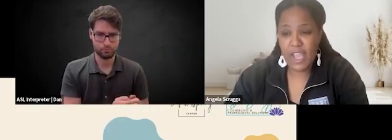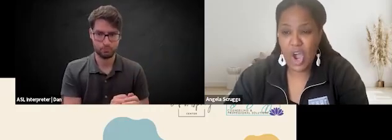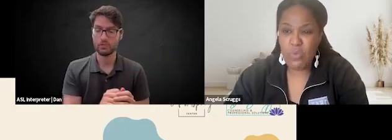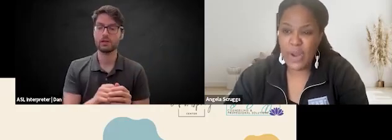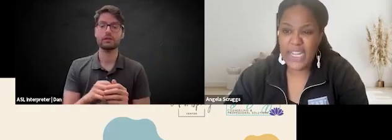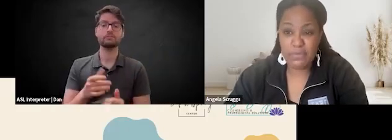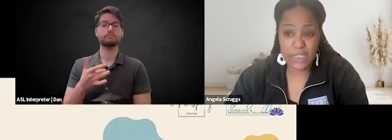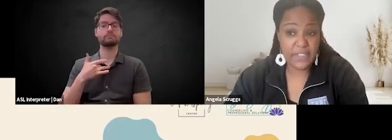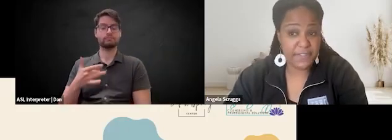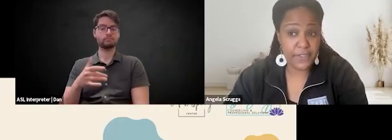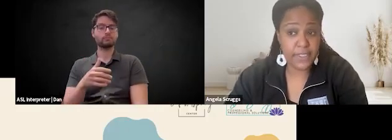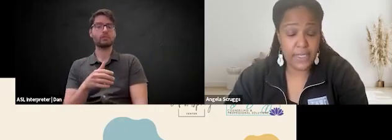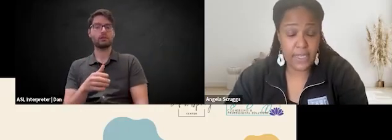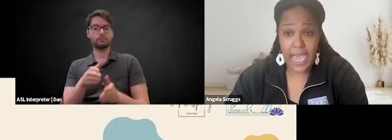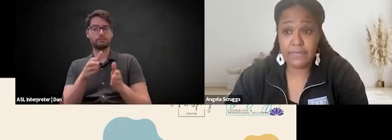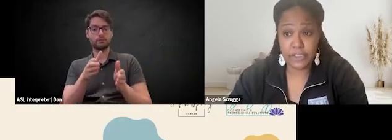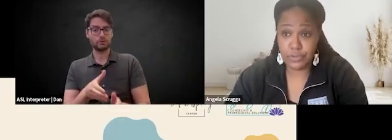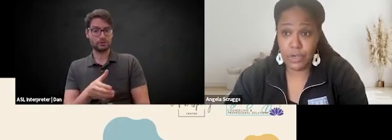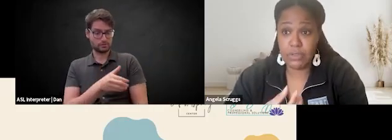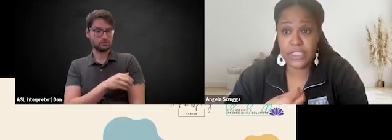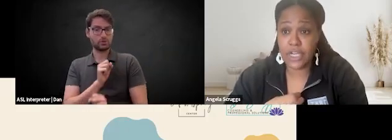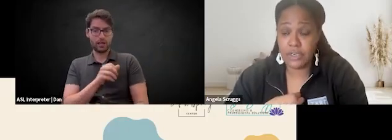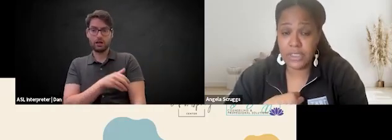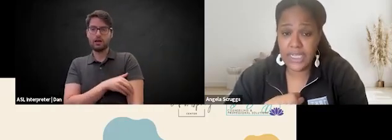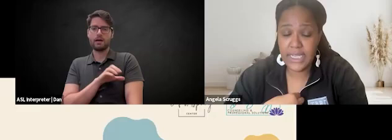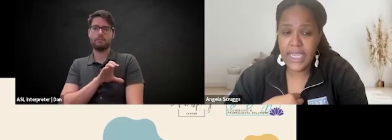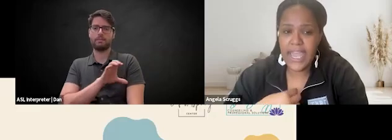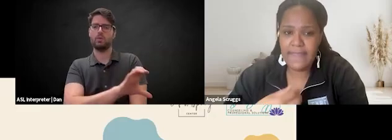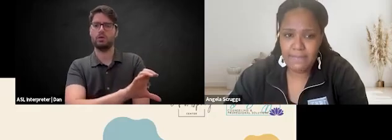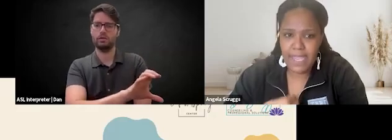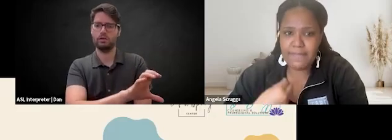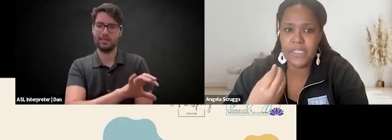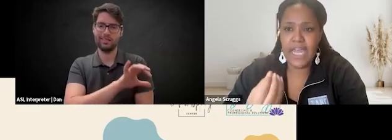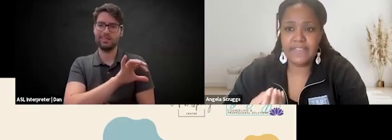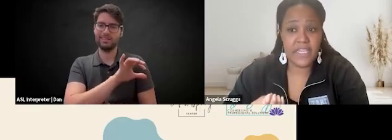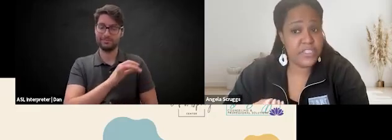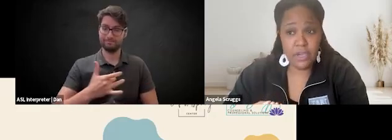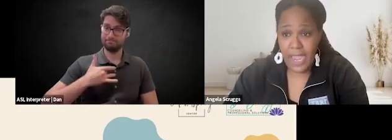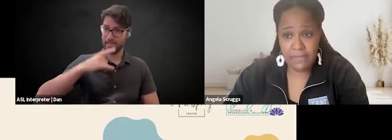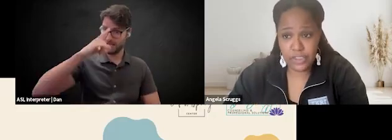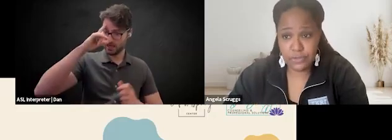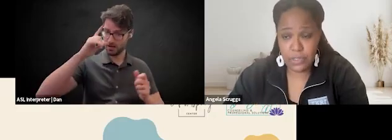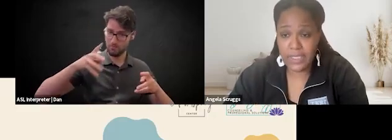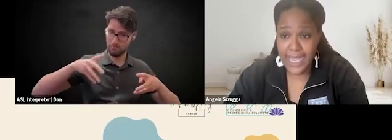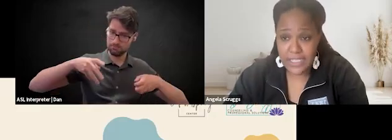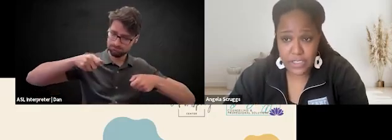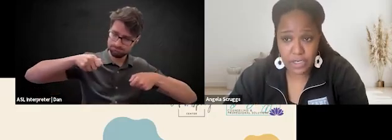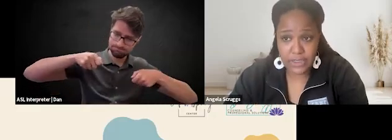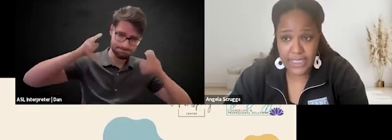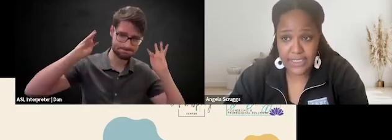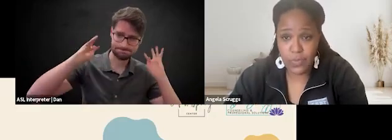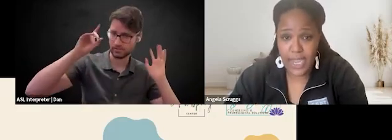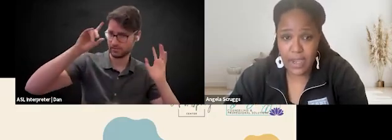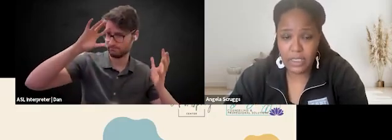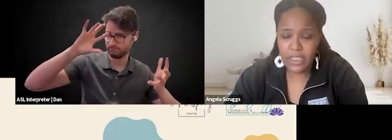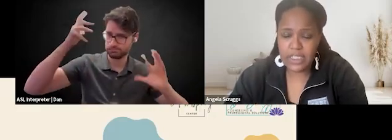they already really feel out of control internally, and they may feel like they don't have control externally, as well.